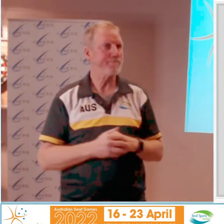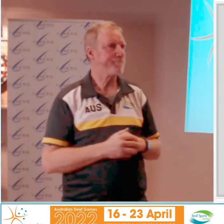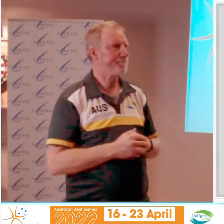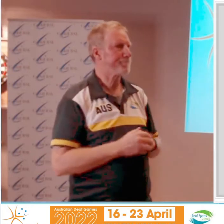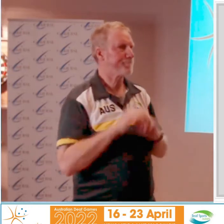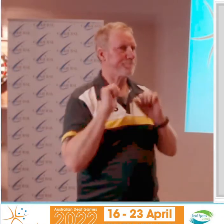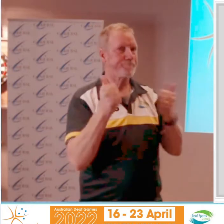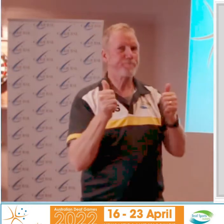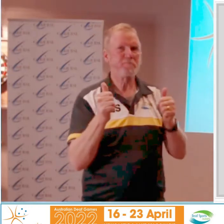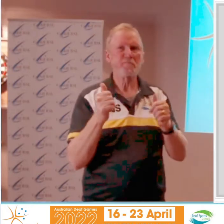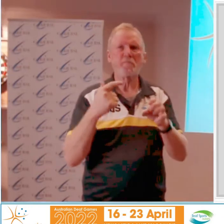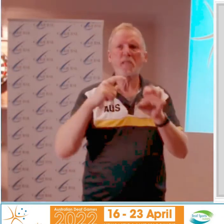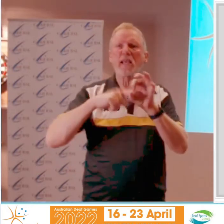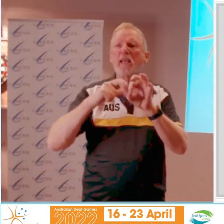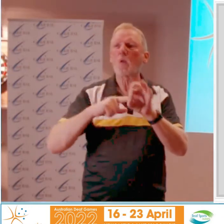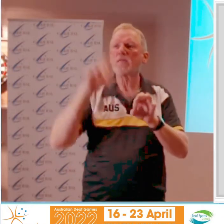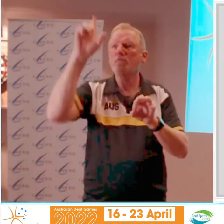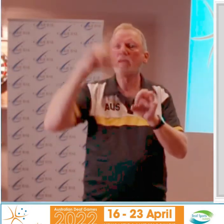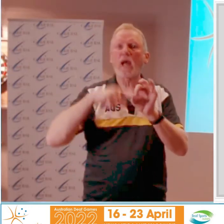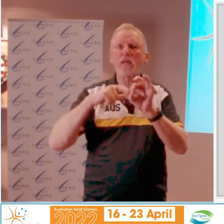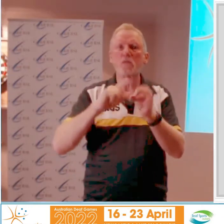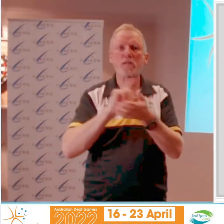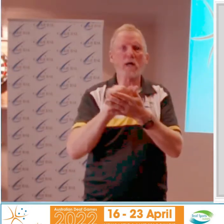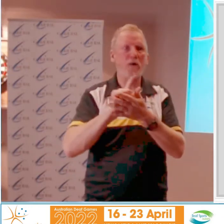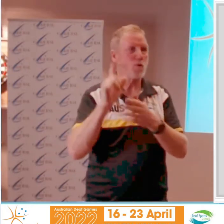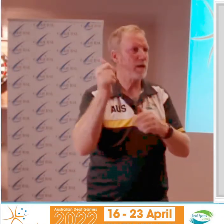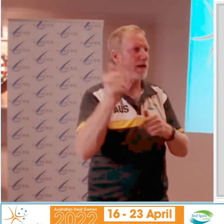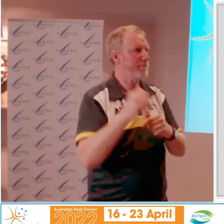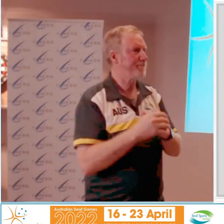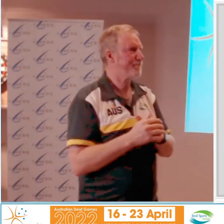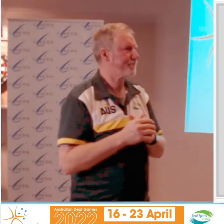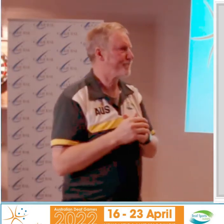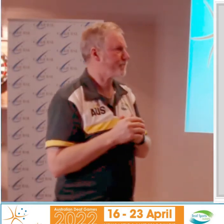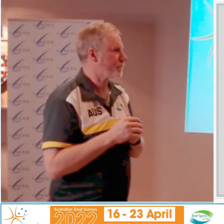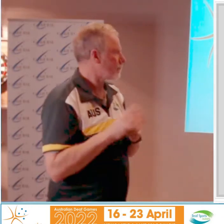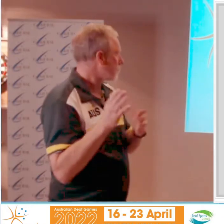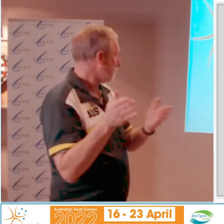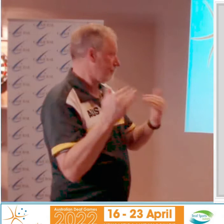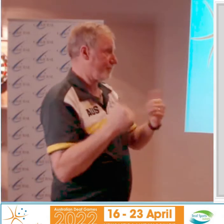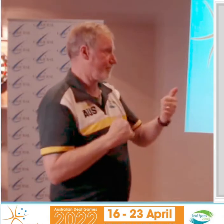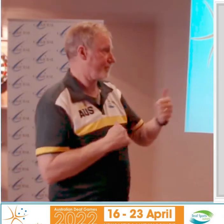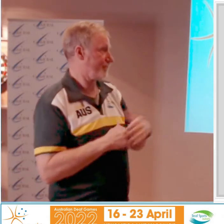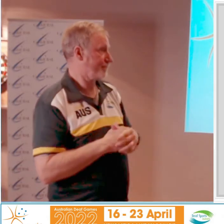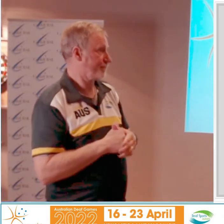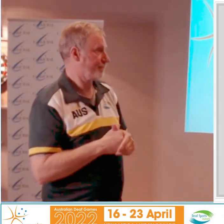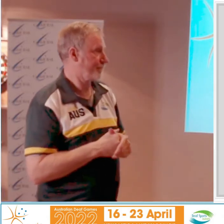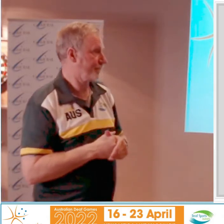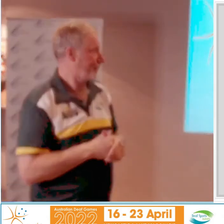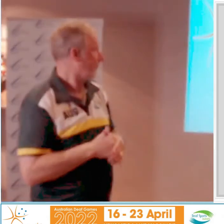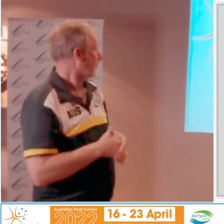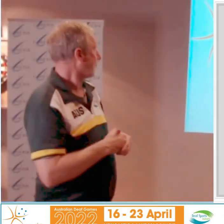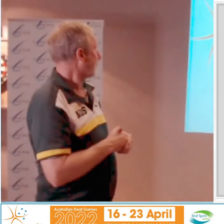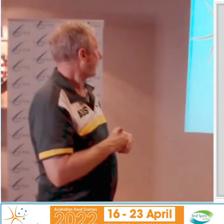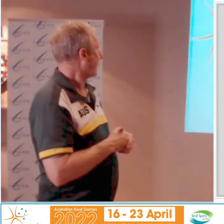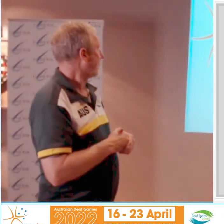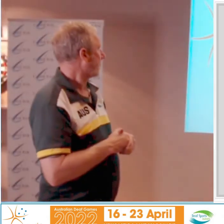to volunteer so if there's any questions we will answer them at the end move on to the next slide